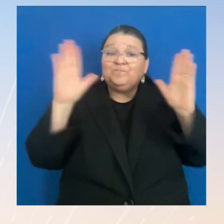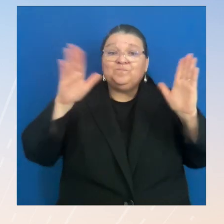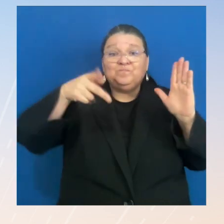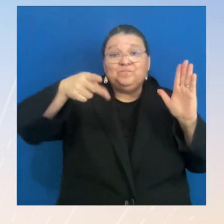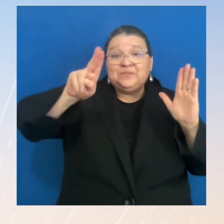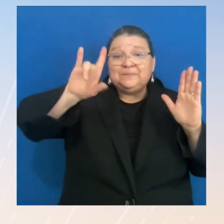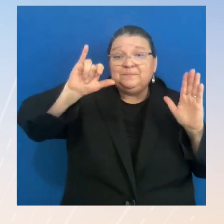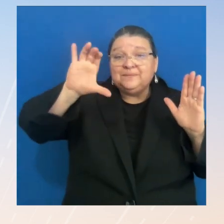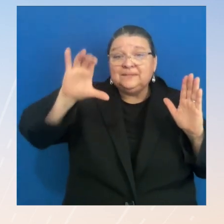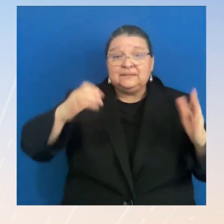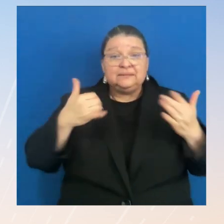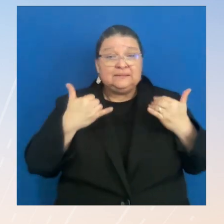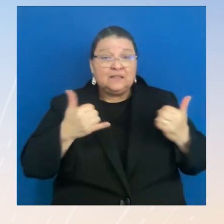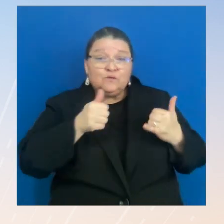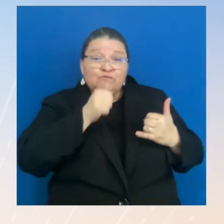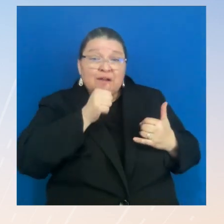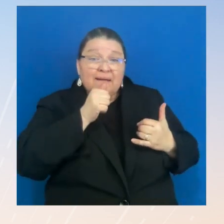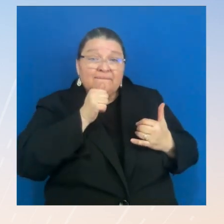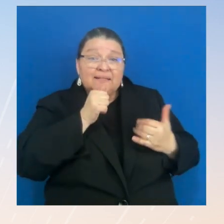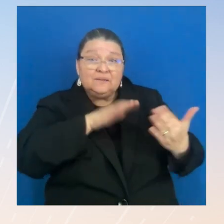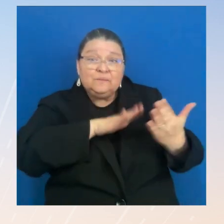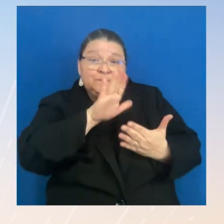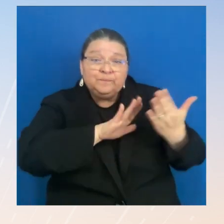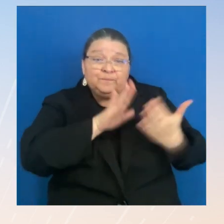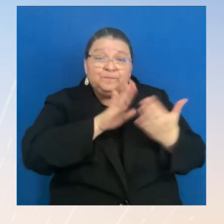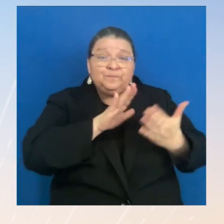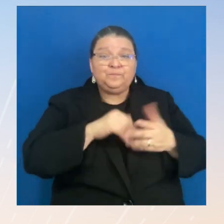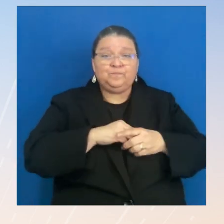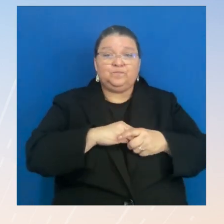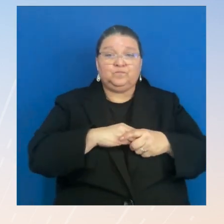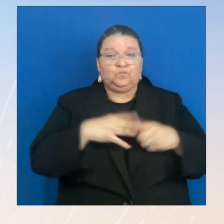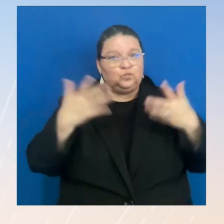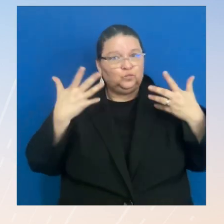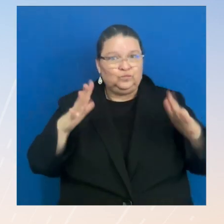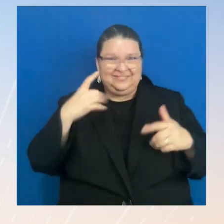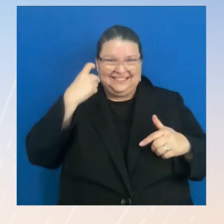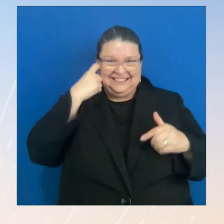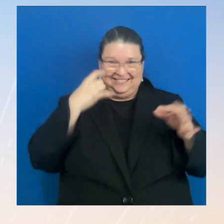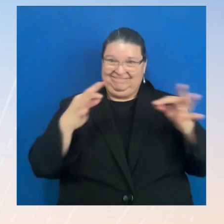attempting to engage with and have these conversations with, of course, Democrats, but also Republicans.